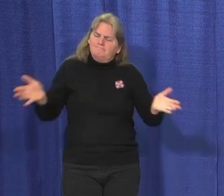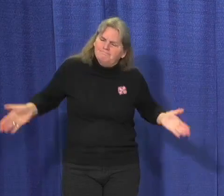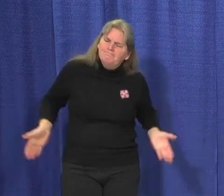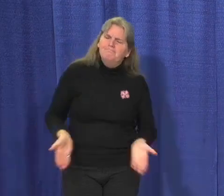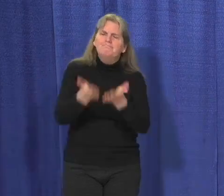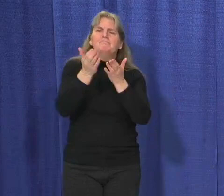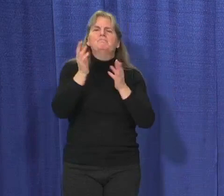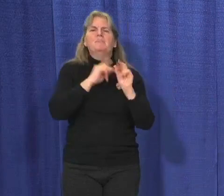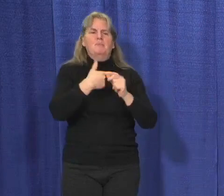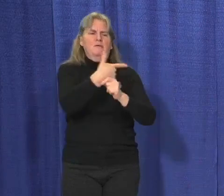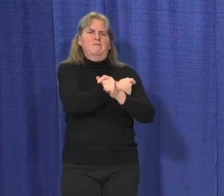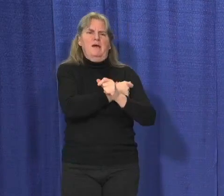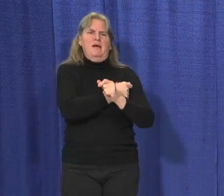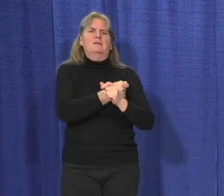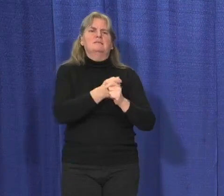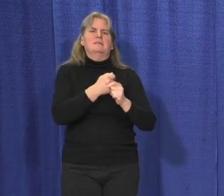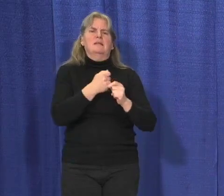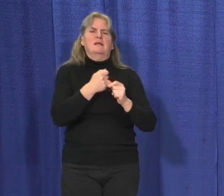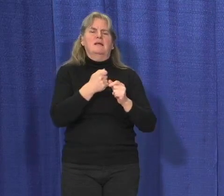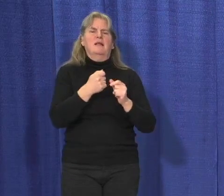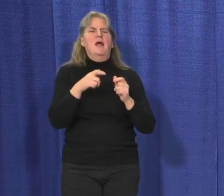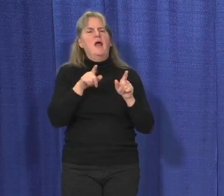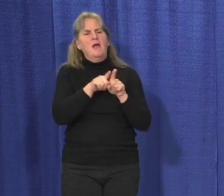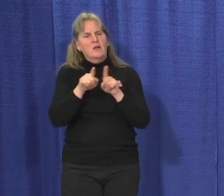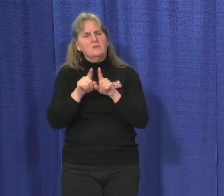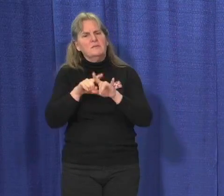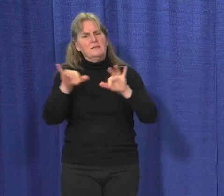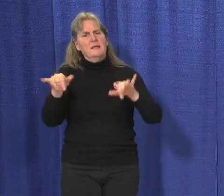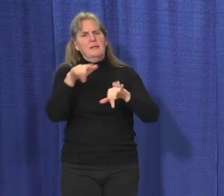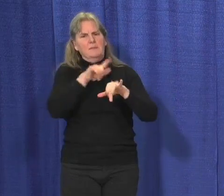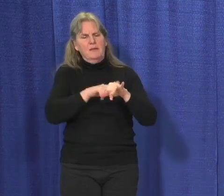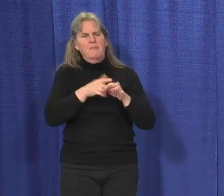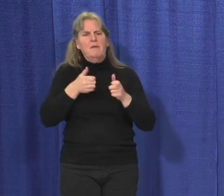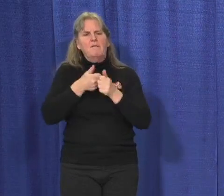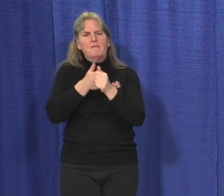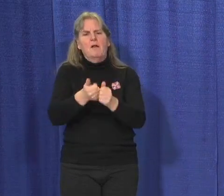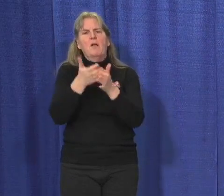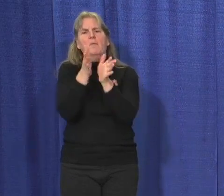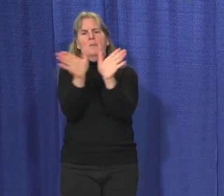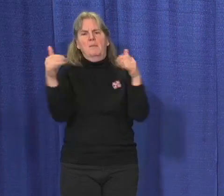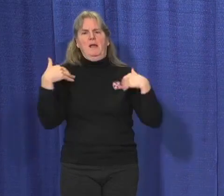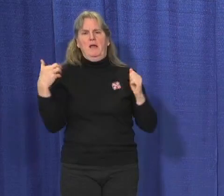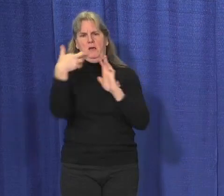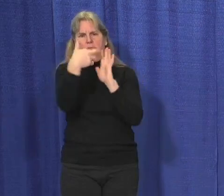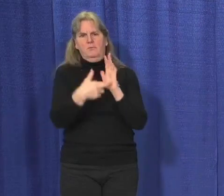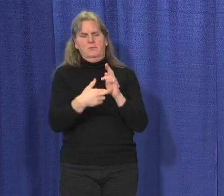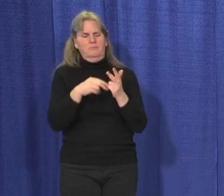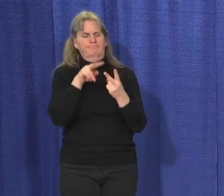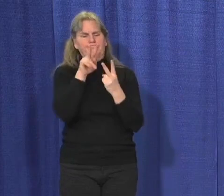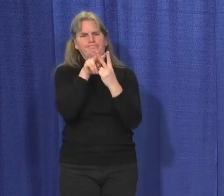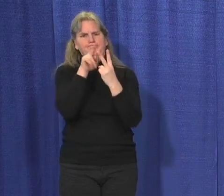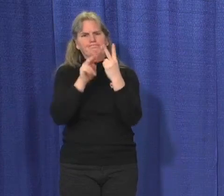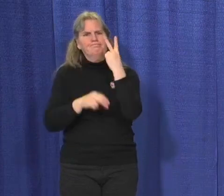people vaccinated as possible while continuing to follow public health measures.